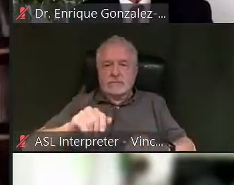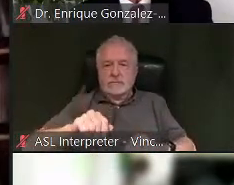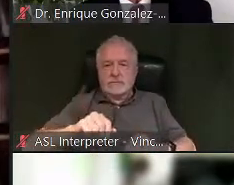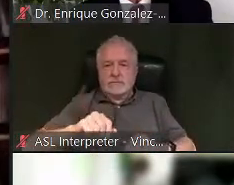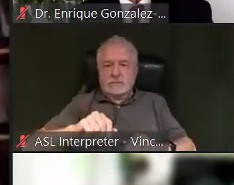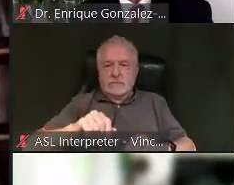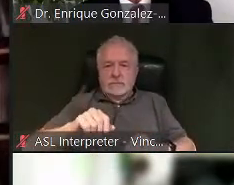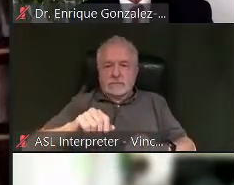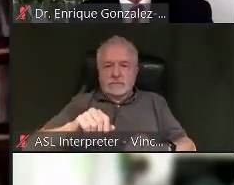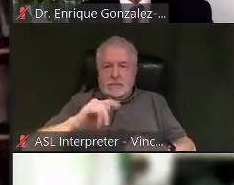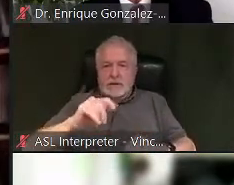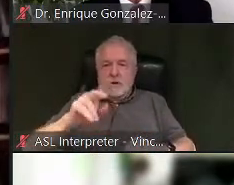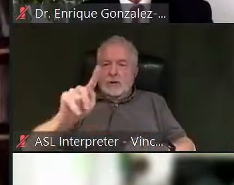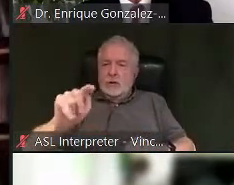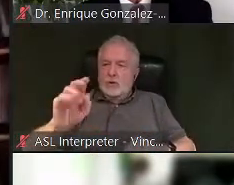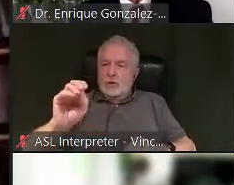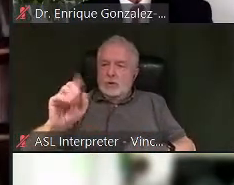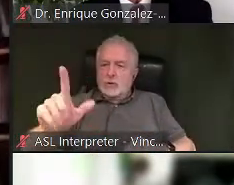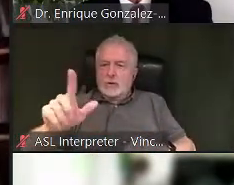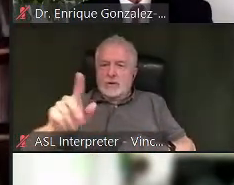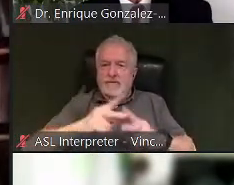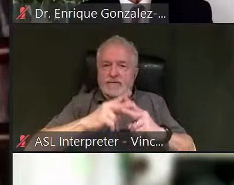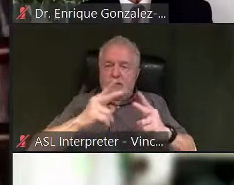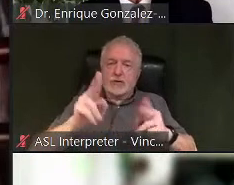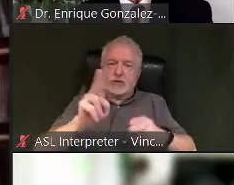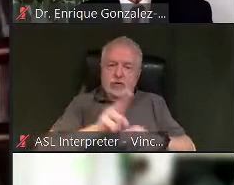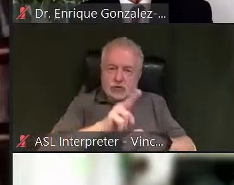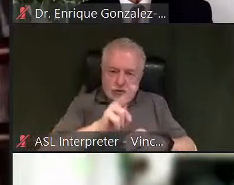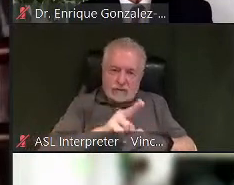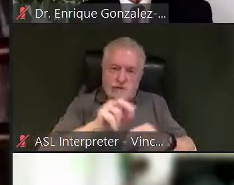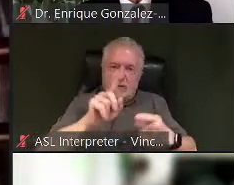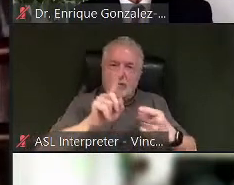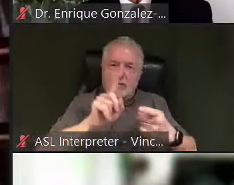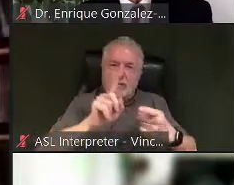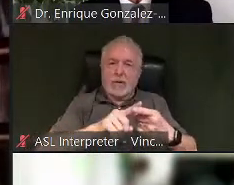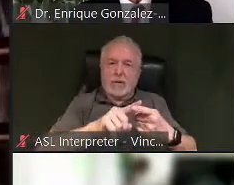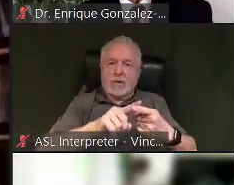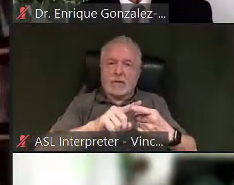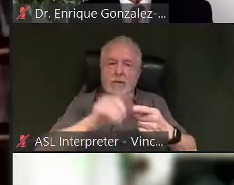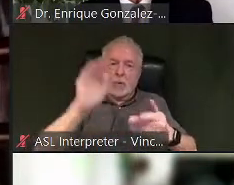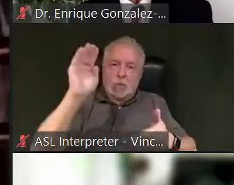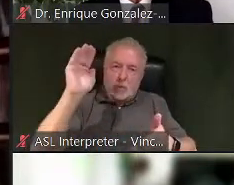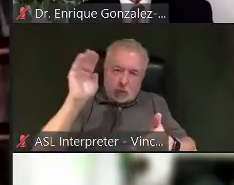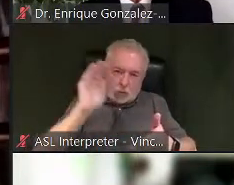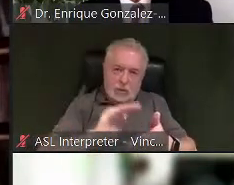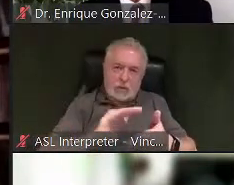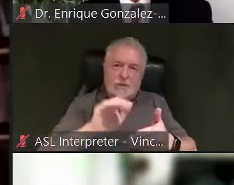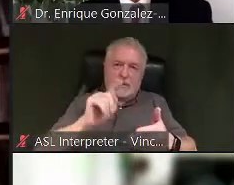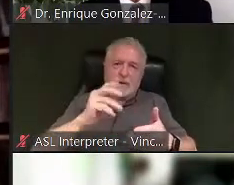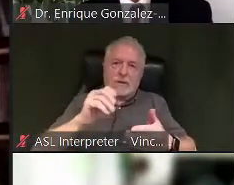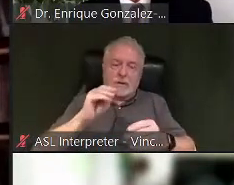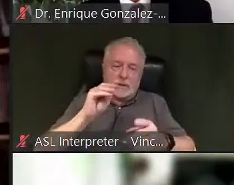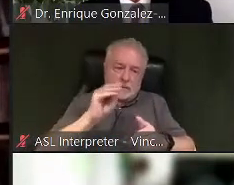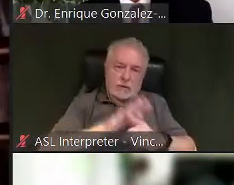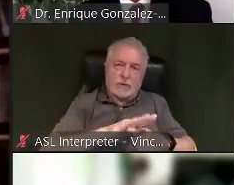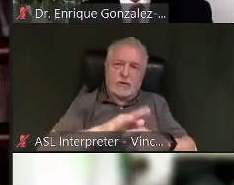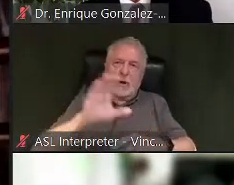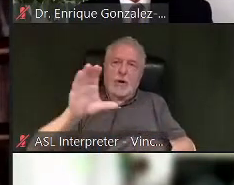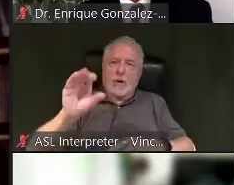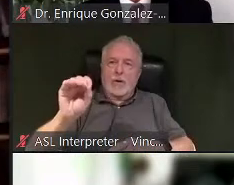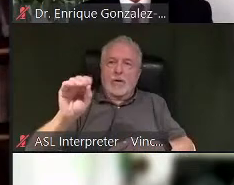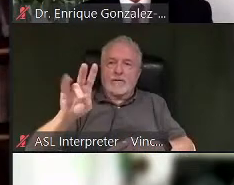And so it's a tool very useful to us to to reduce the exposure to covid.